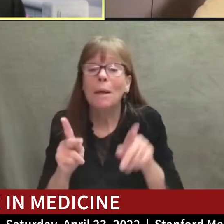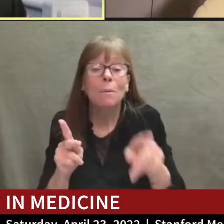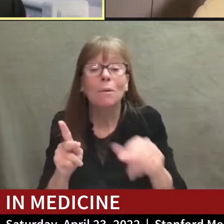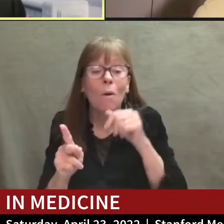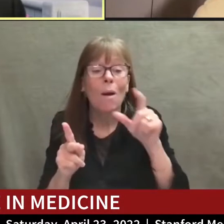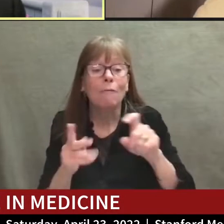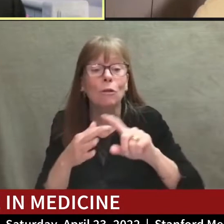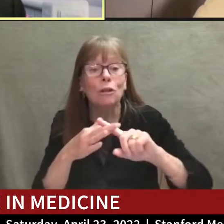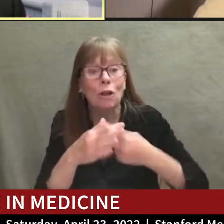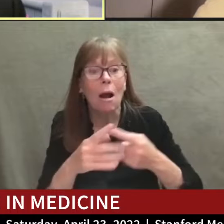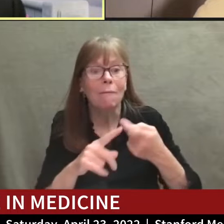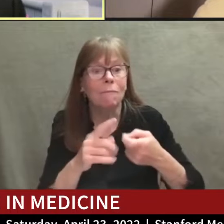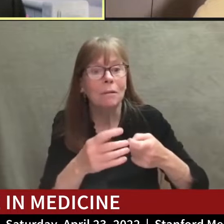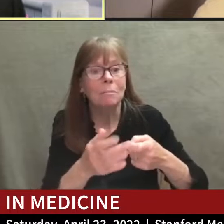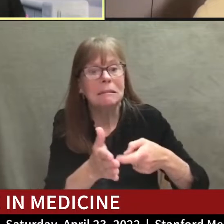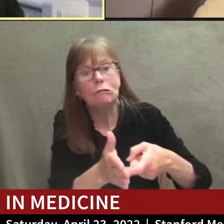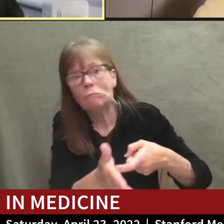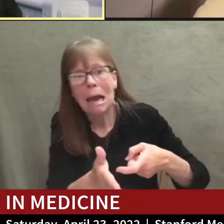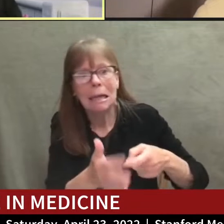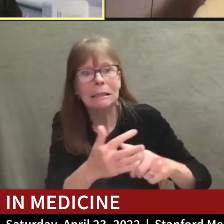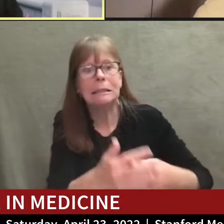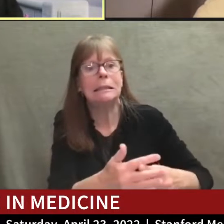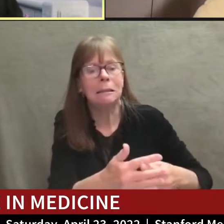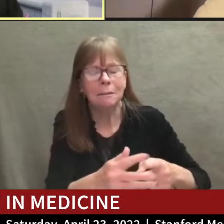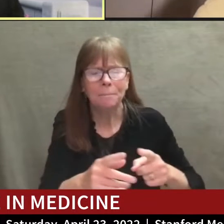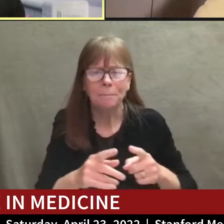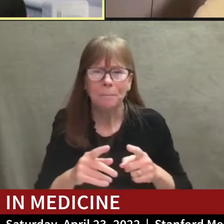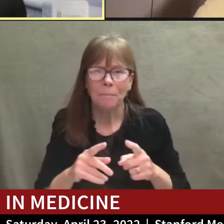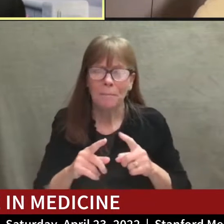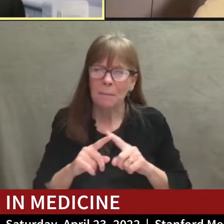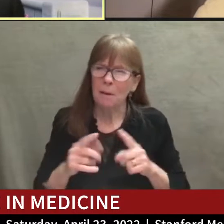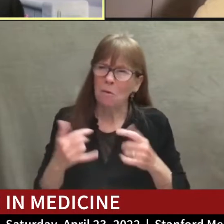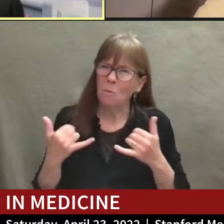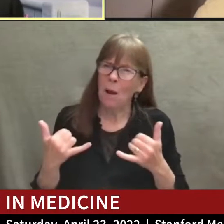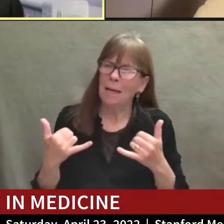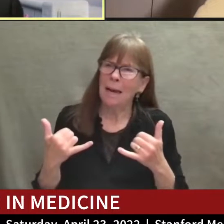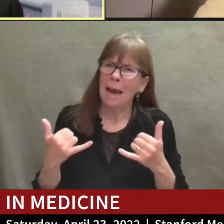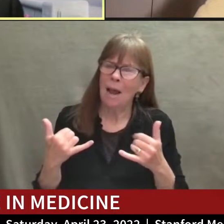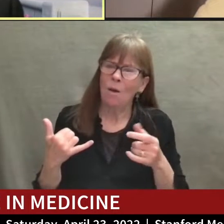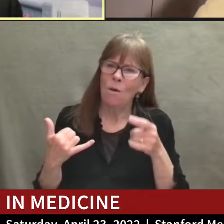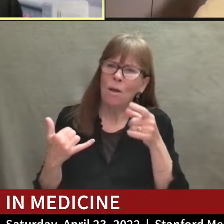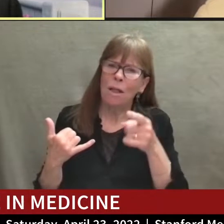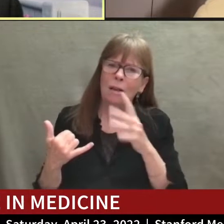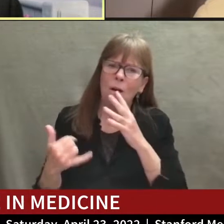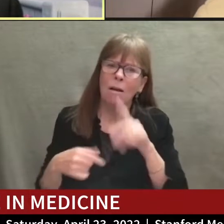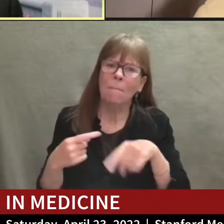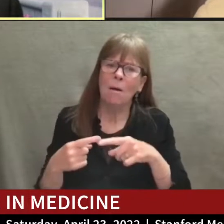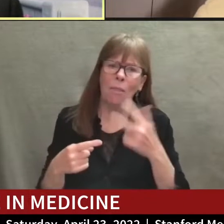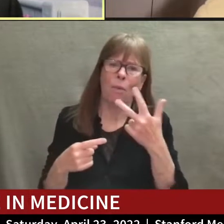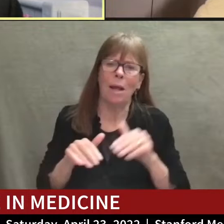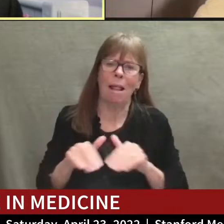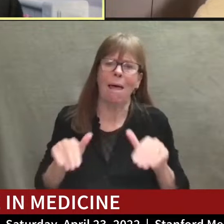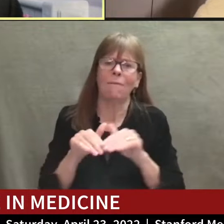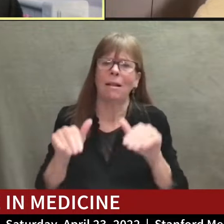but you know, right now, we’re at—they talk about the three levels of disability inclusion,